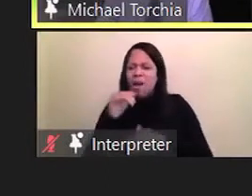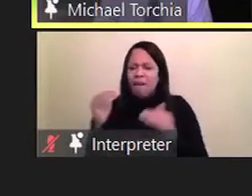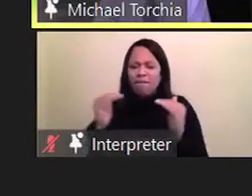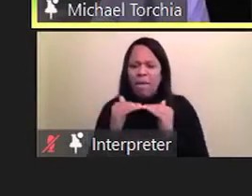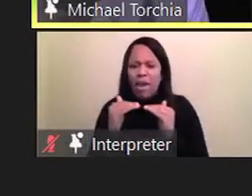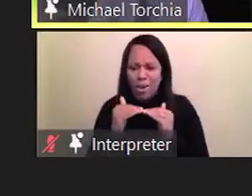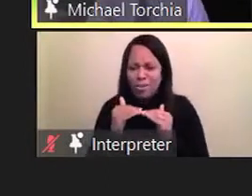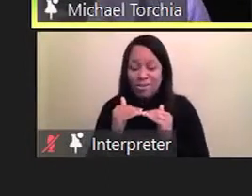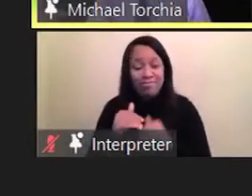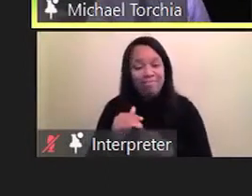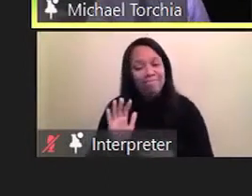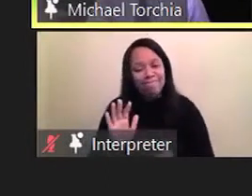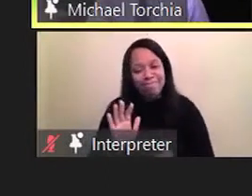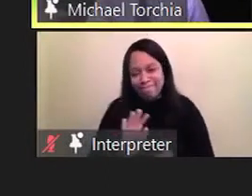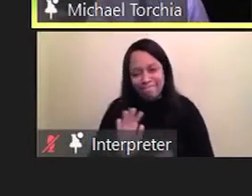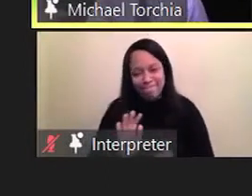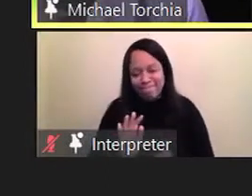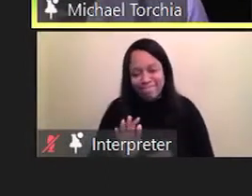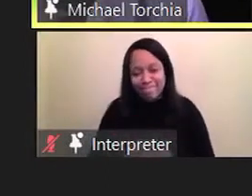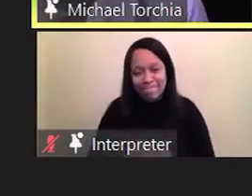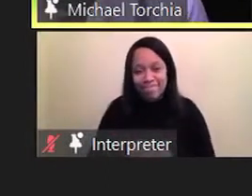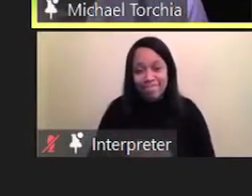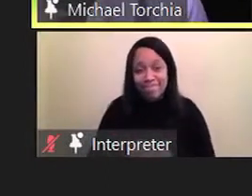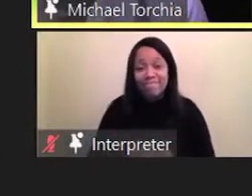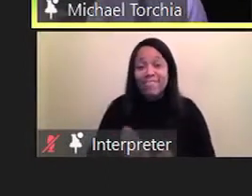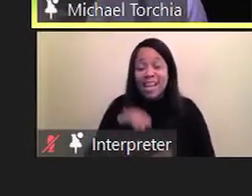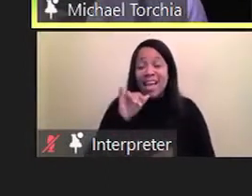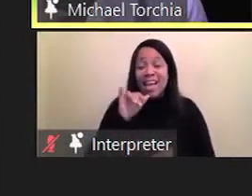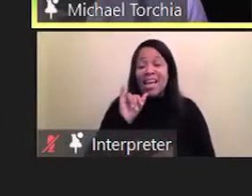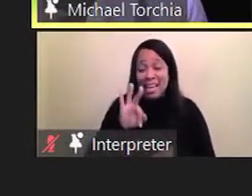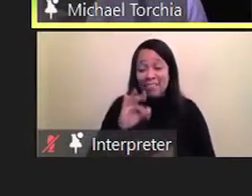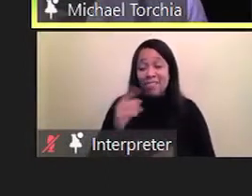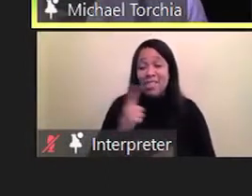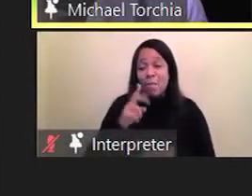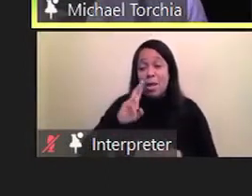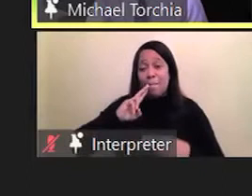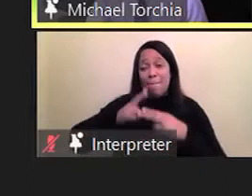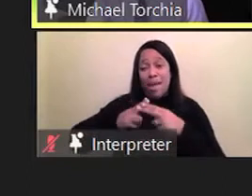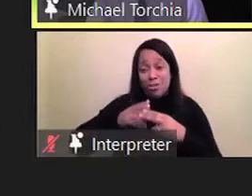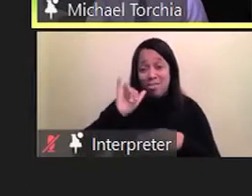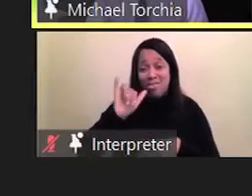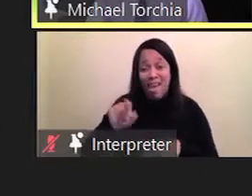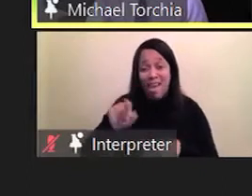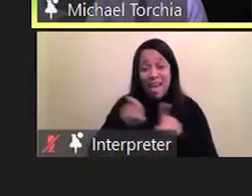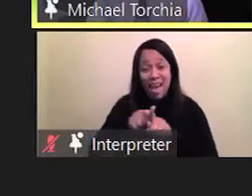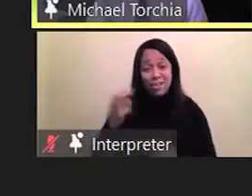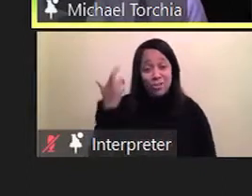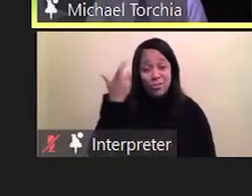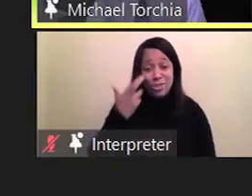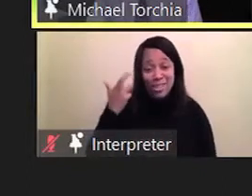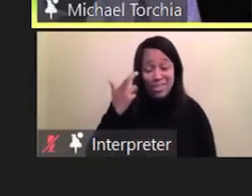Well, if someone raised that claim and it never got to court, you'll see that there's lots of cases out there.